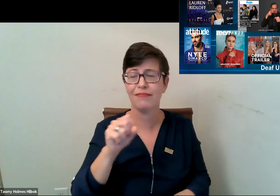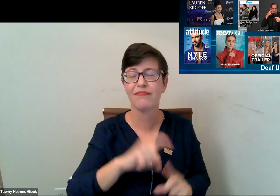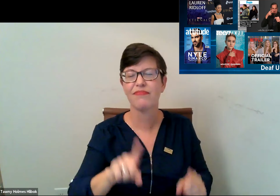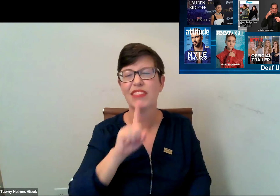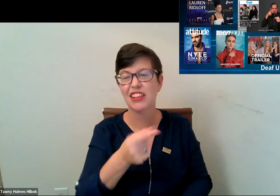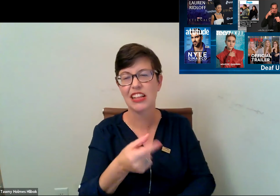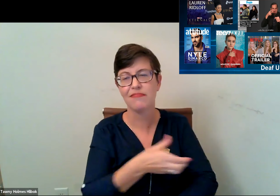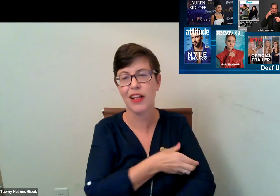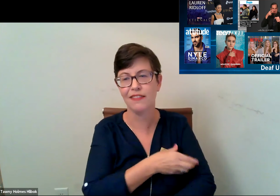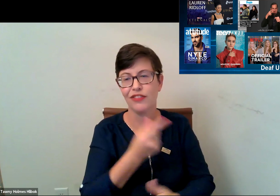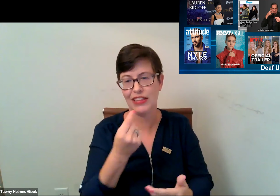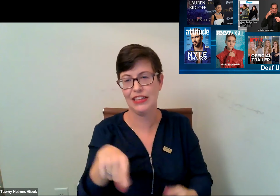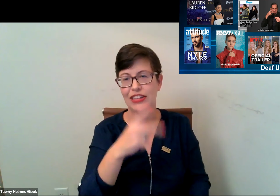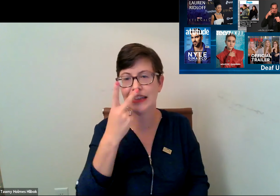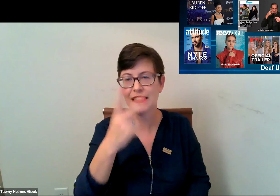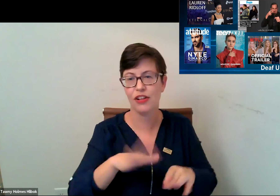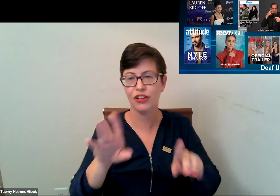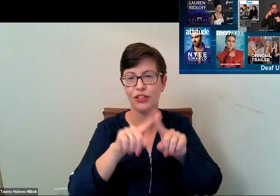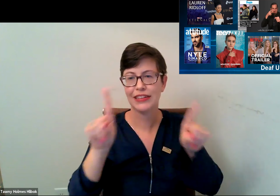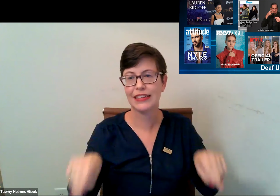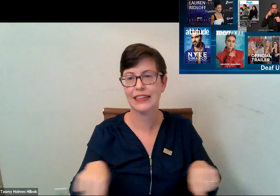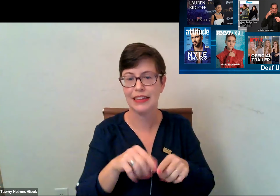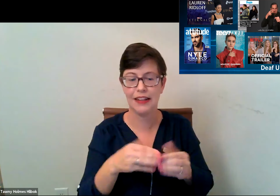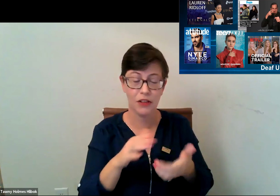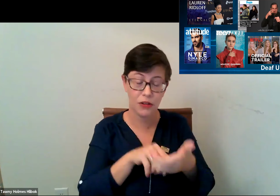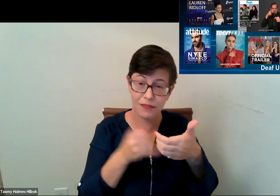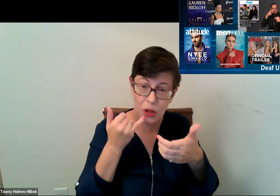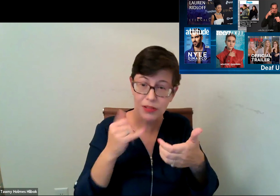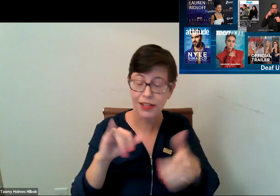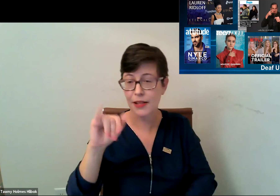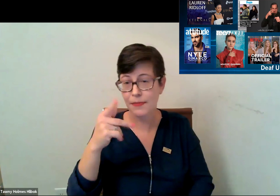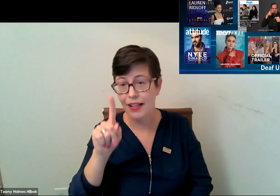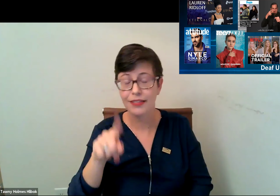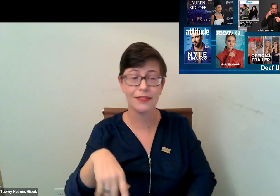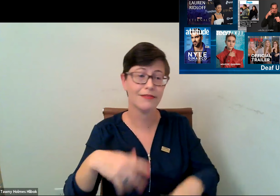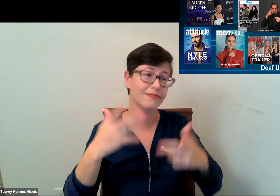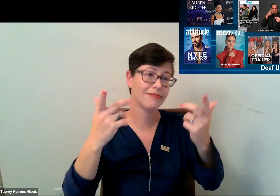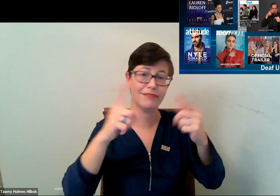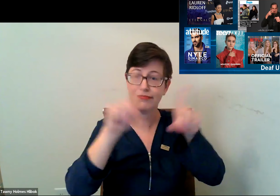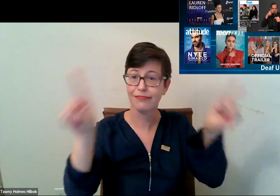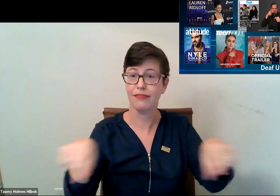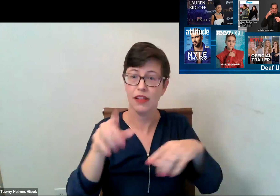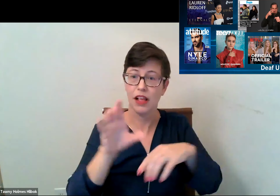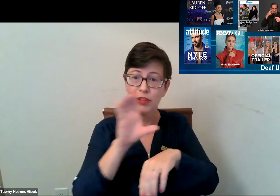There have been. it's been very powerful to see deaf people on the screen, both large and small.